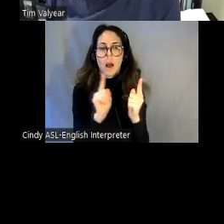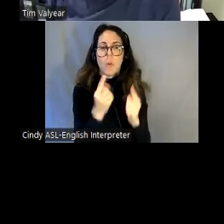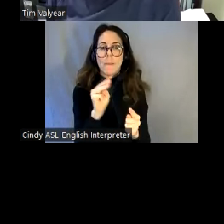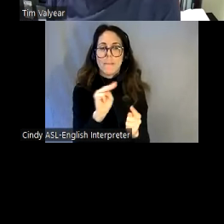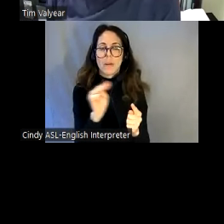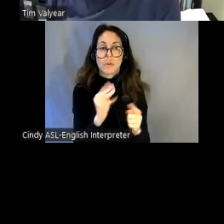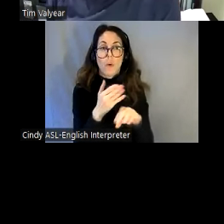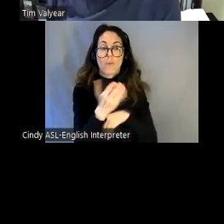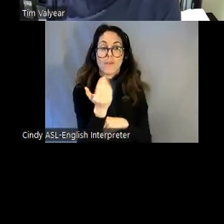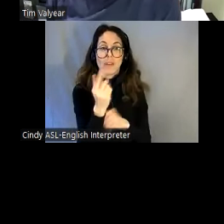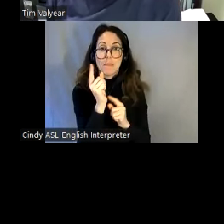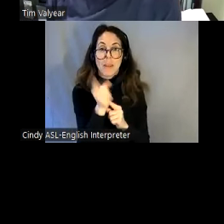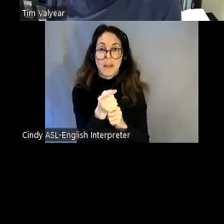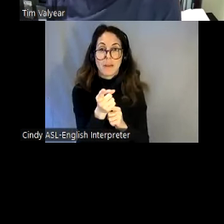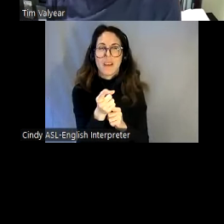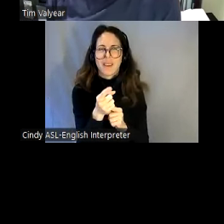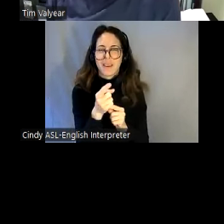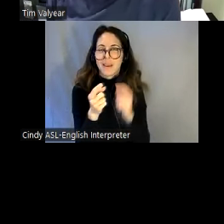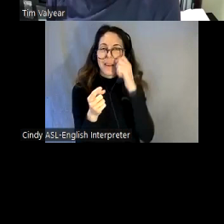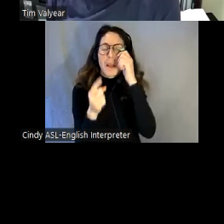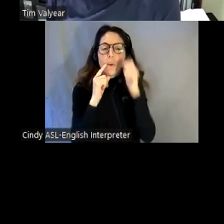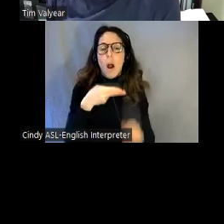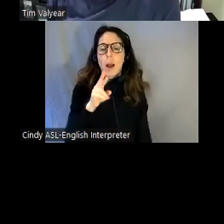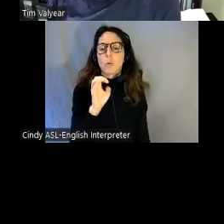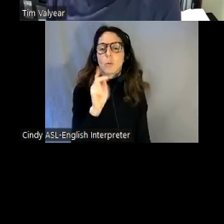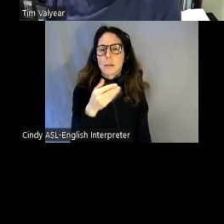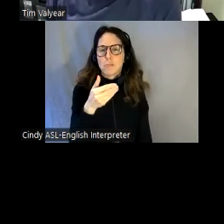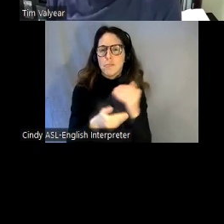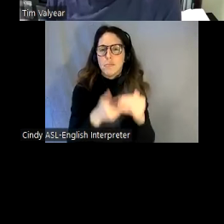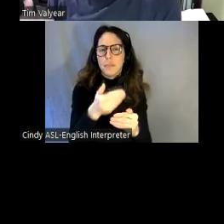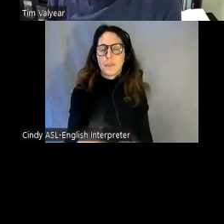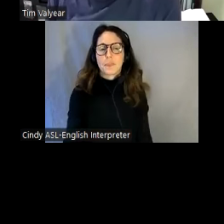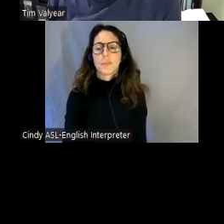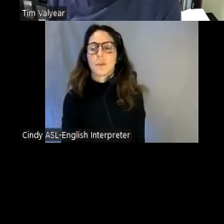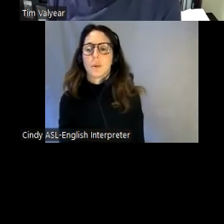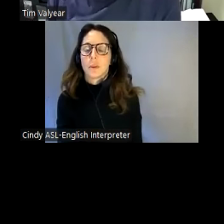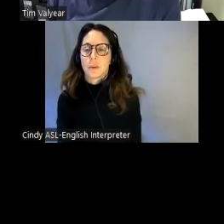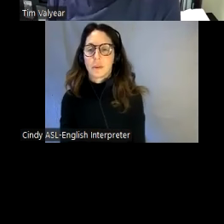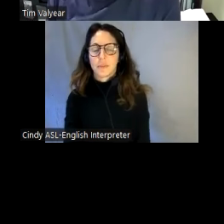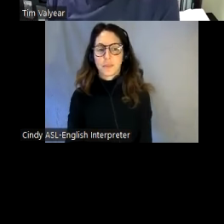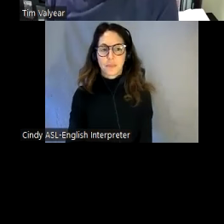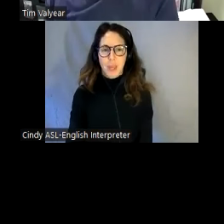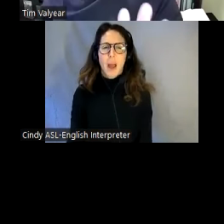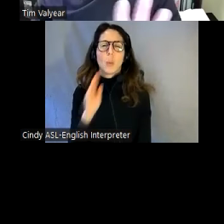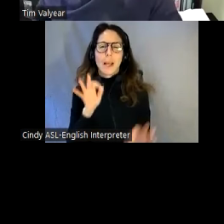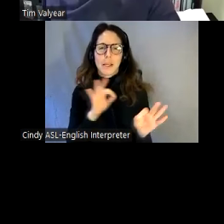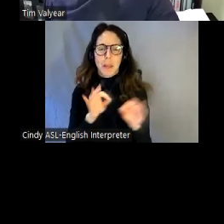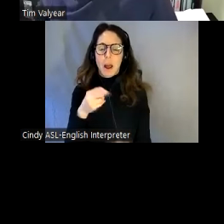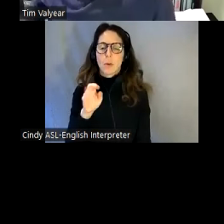for unvaccinated. And again, if you have the close contact, which is less than a meter for more than 15